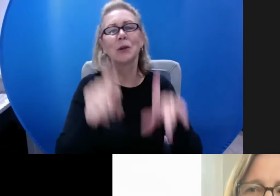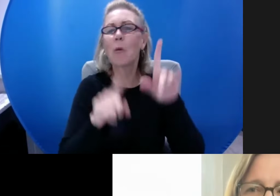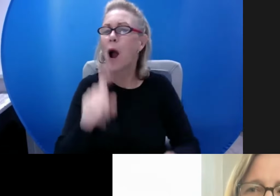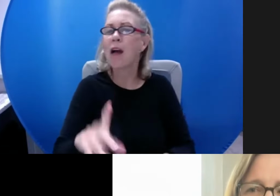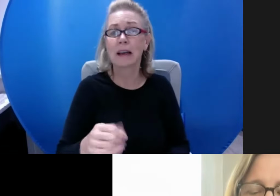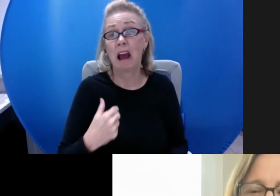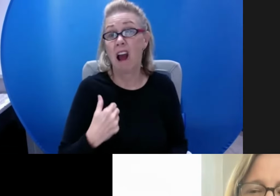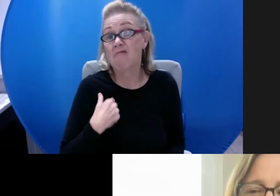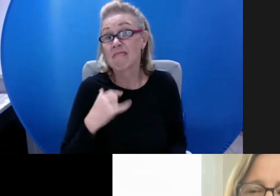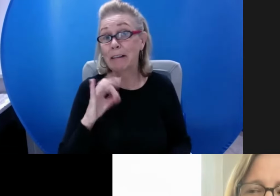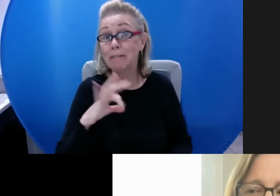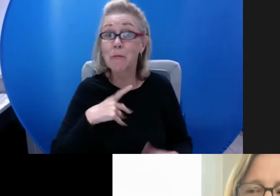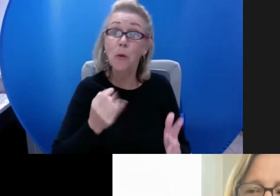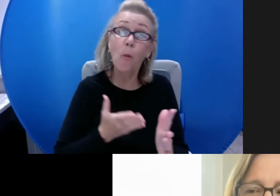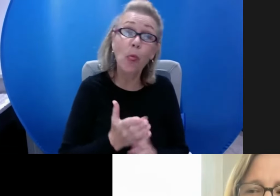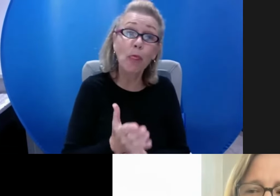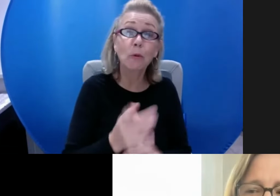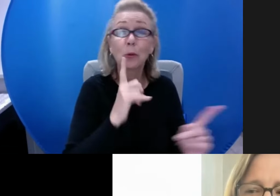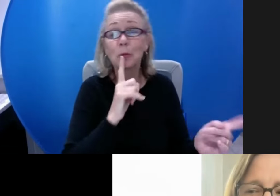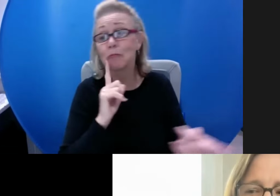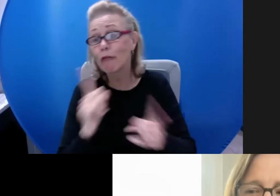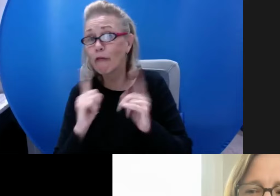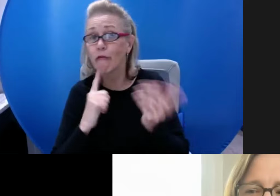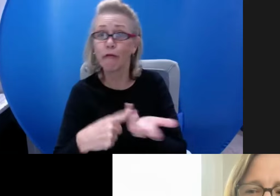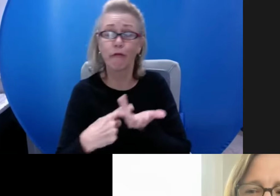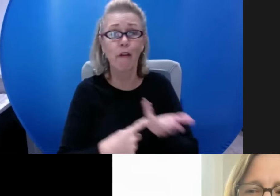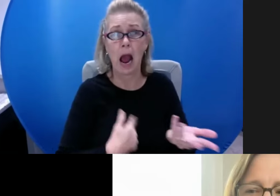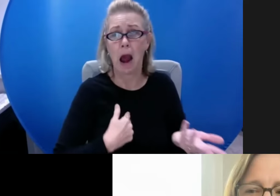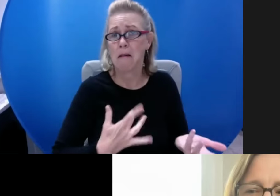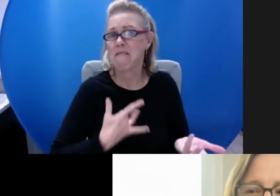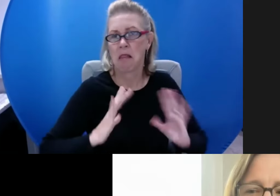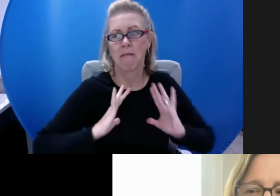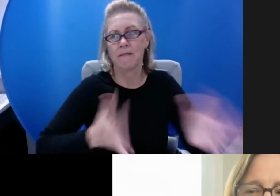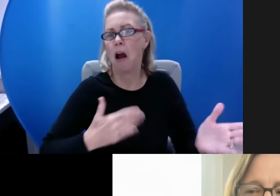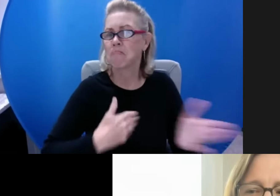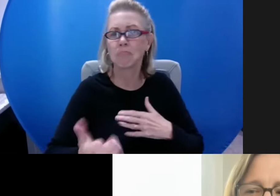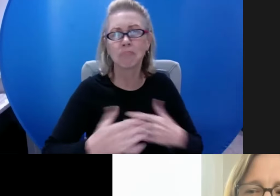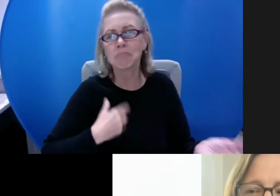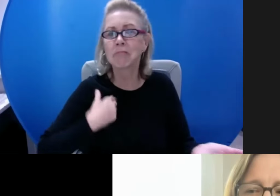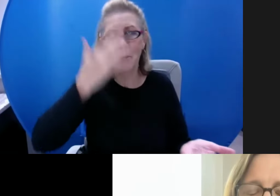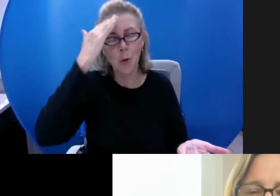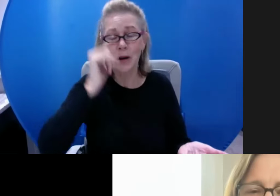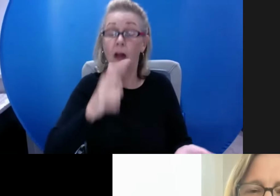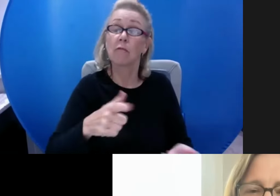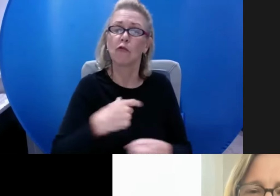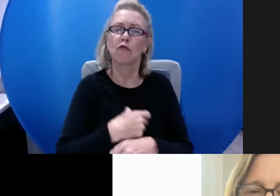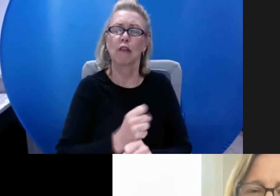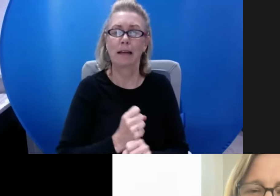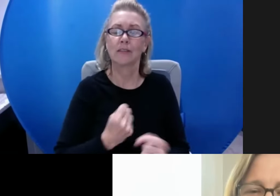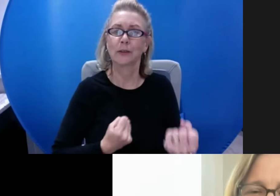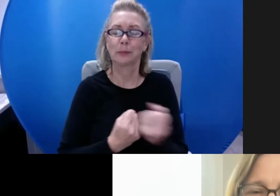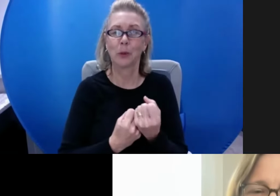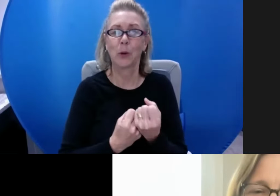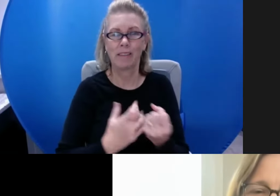we're going through the discourse or we're going through the explanation and I think for that, it really creates that supportive feeling. Like. I'm excited to show up to class because I know that